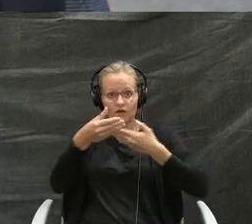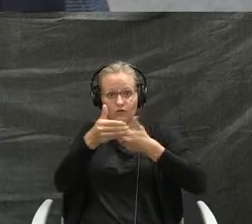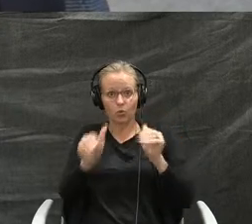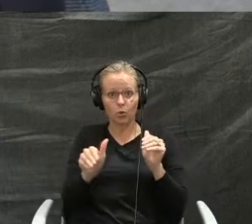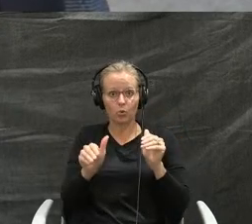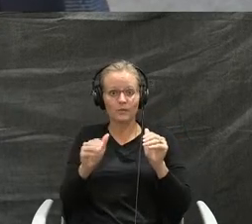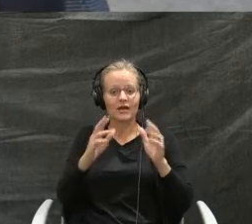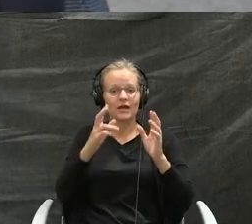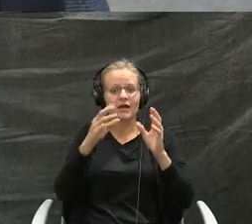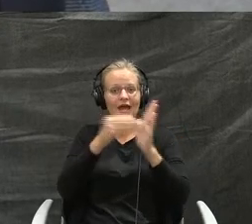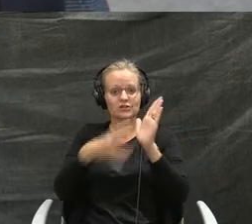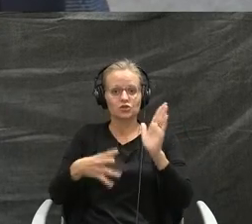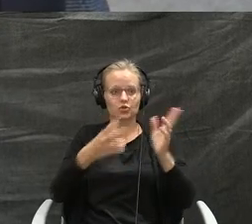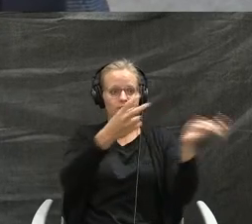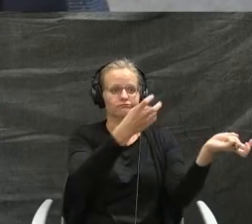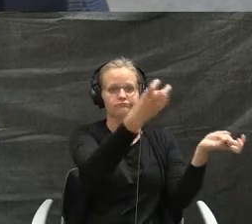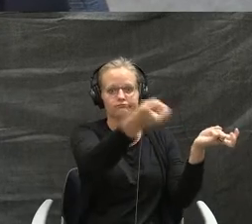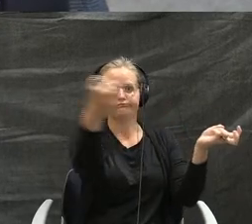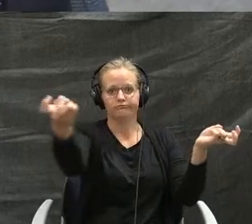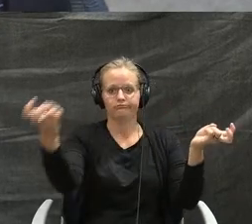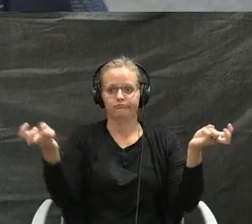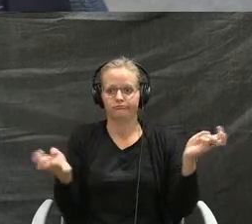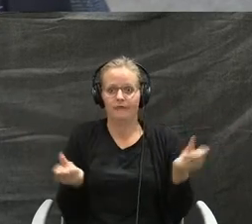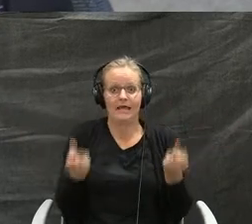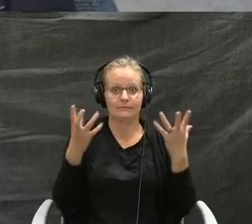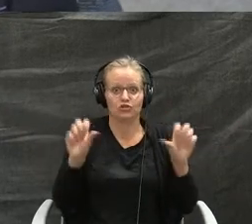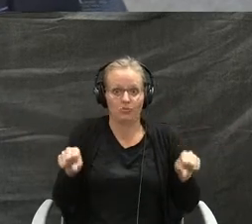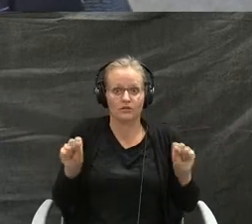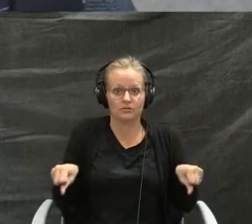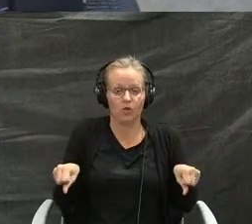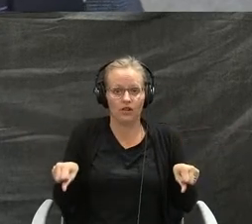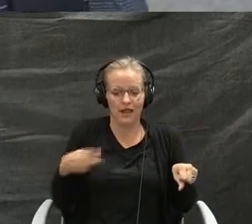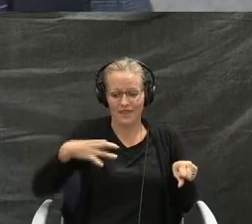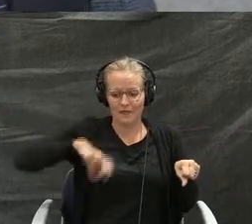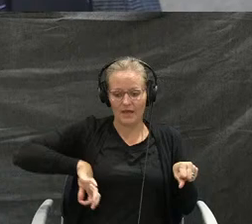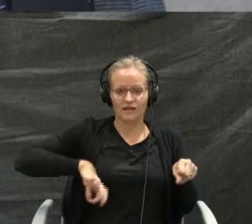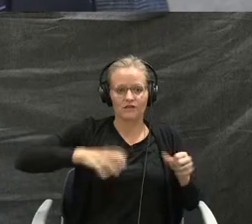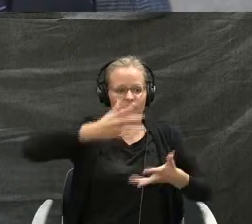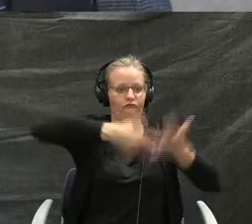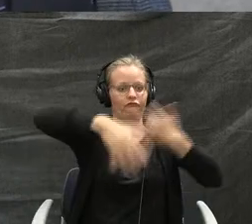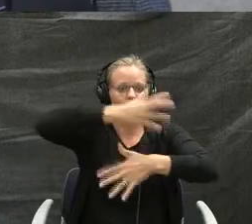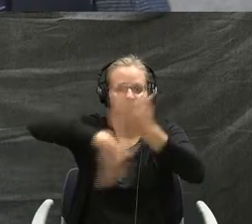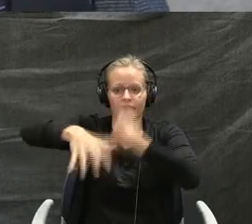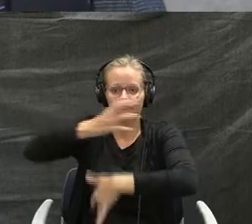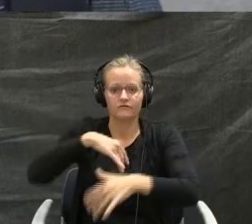classroom together would be limited as students could not meet in small groups or work together in close conversation.